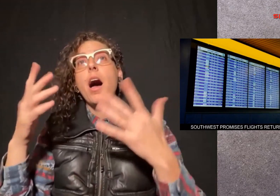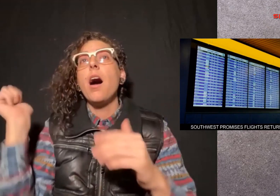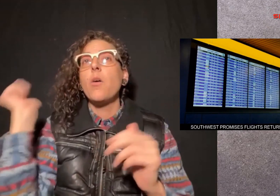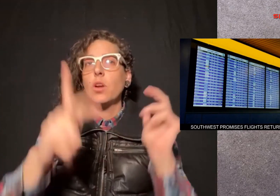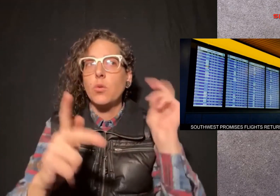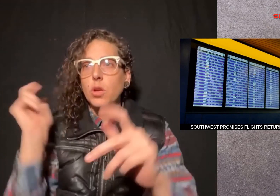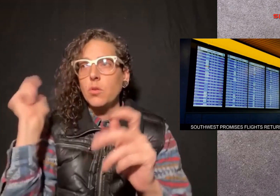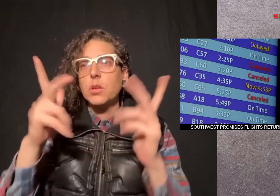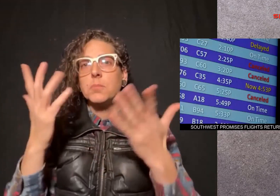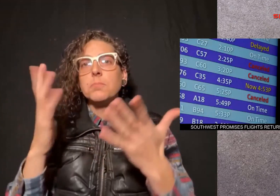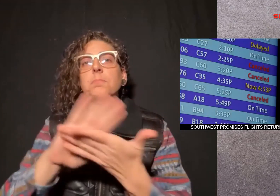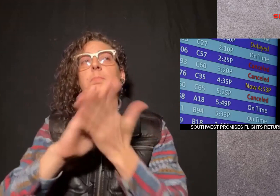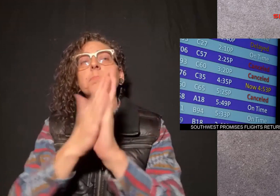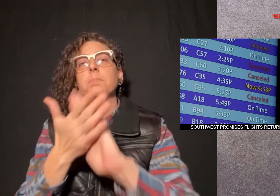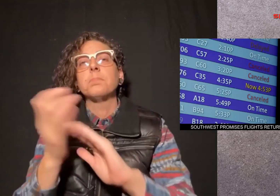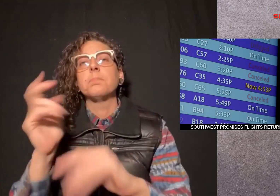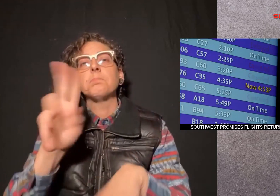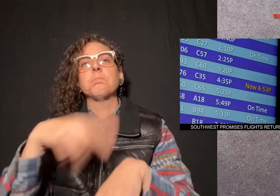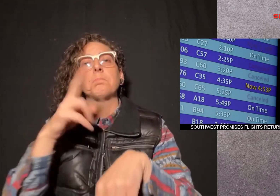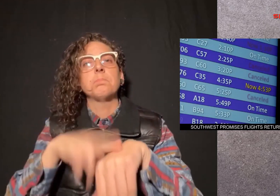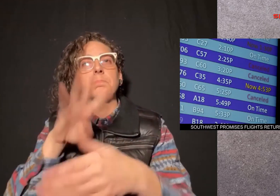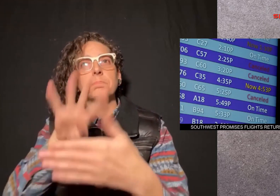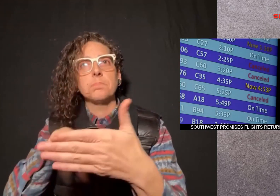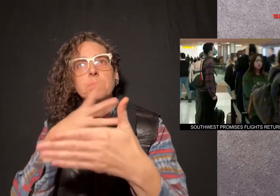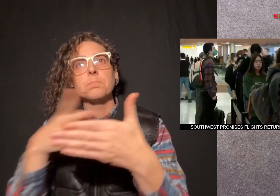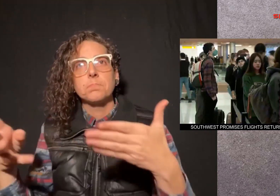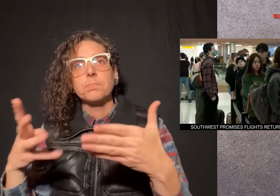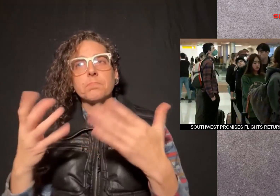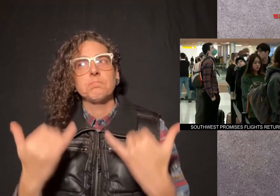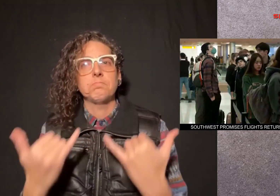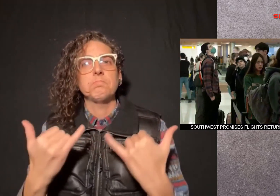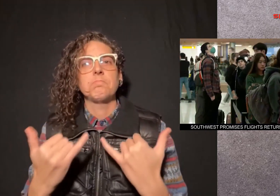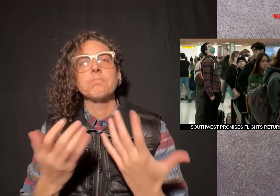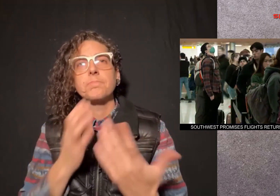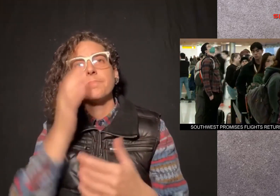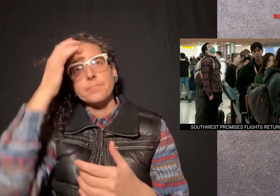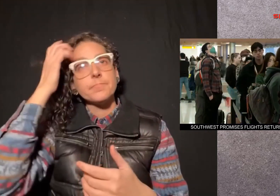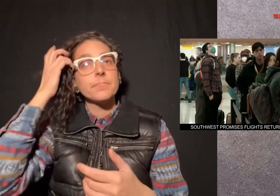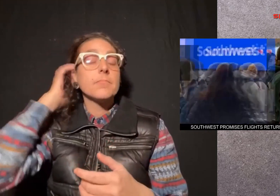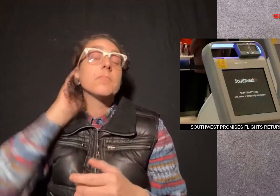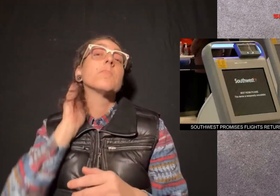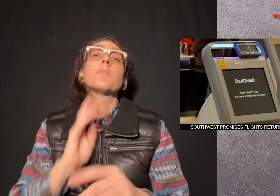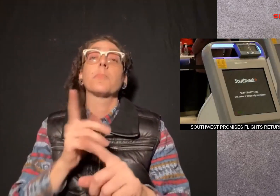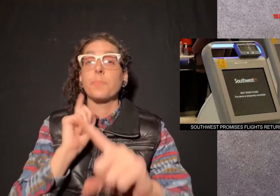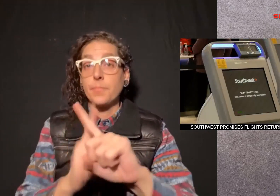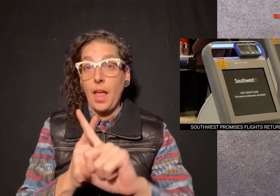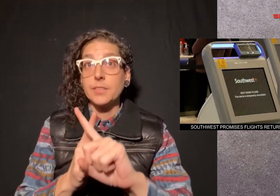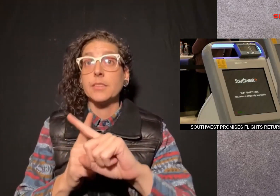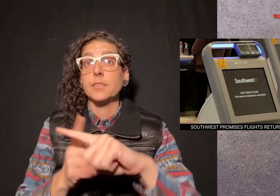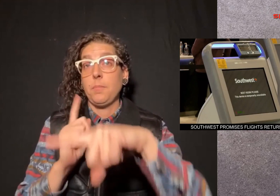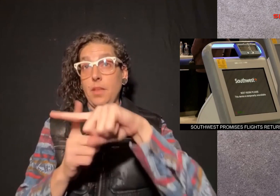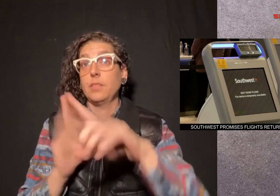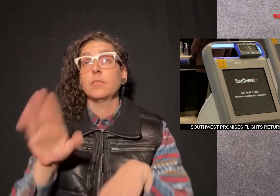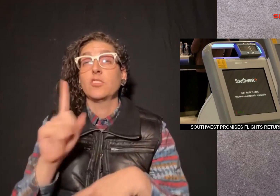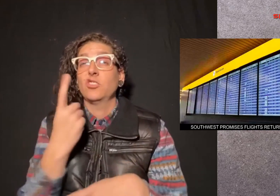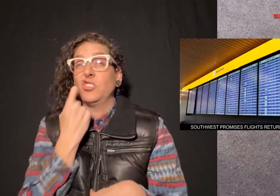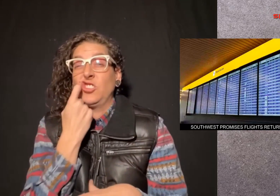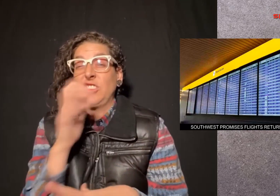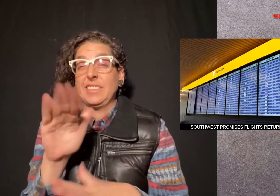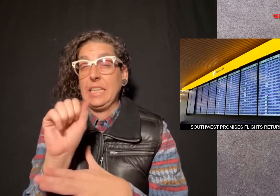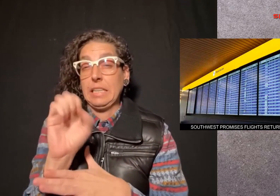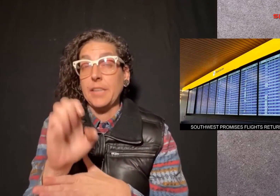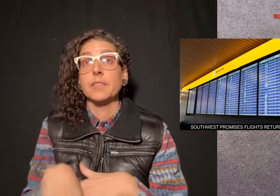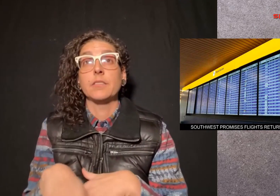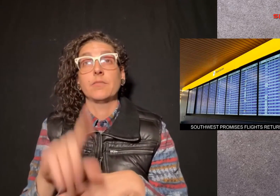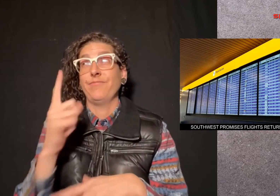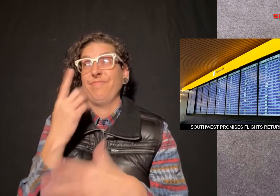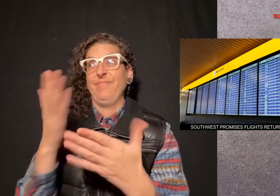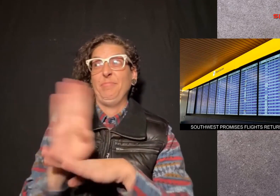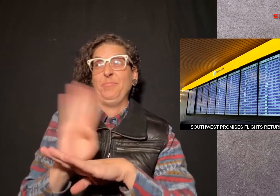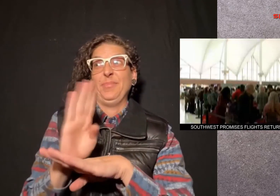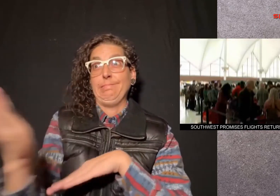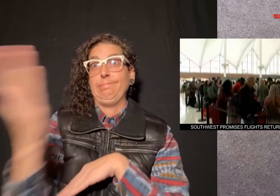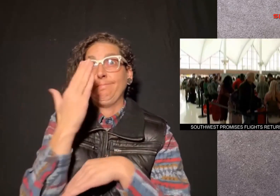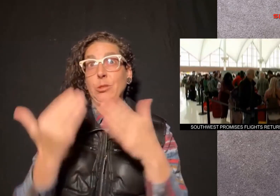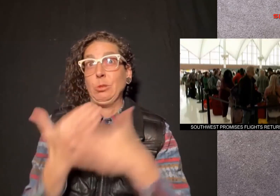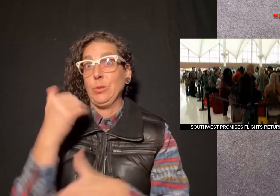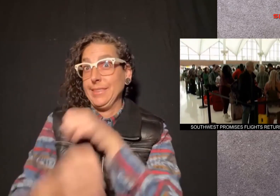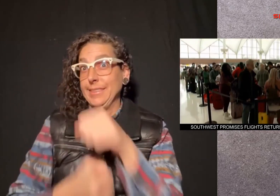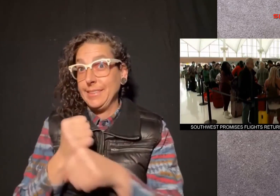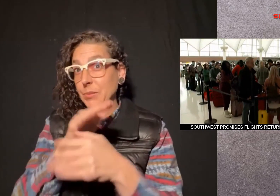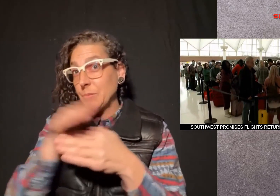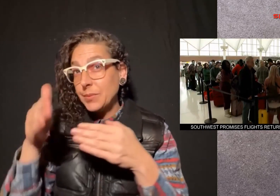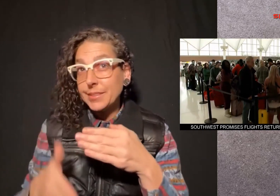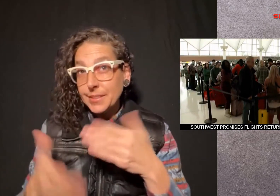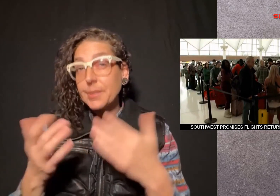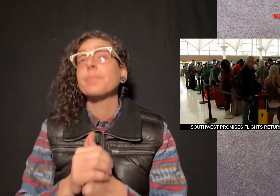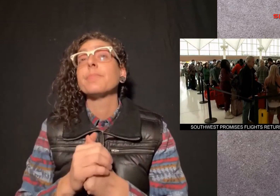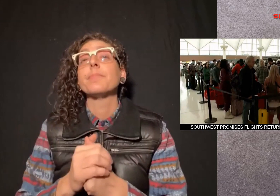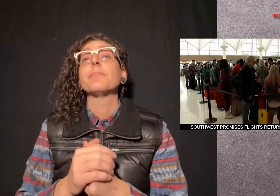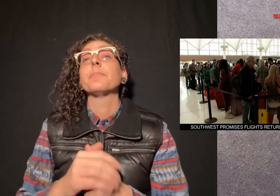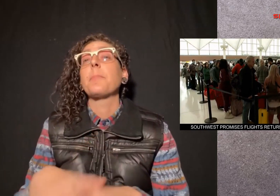to a normal schedule today and just in time for the busy New Year's weekend